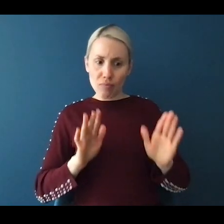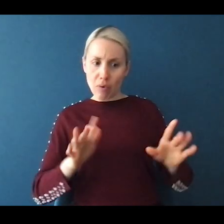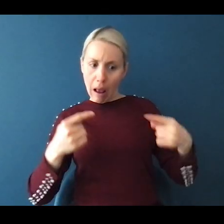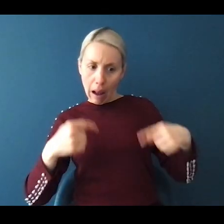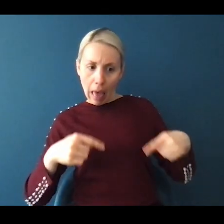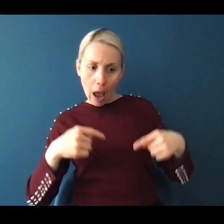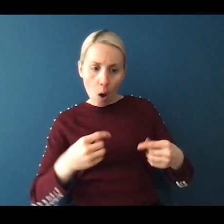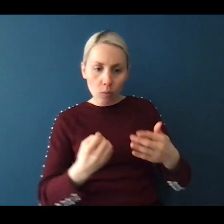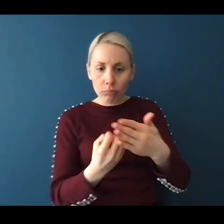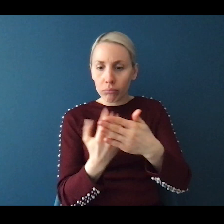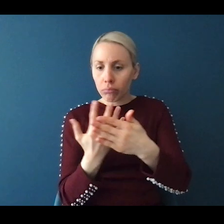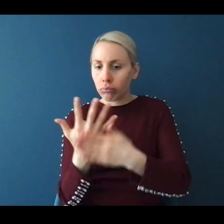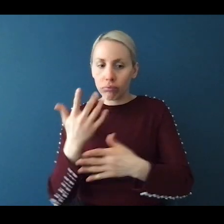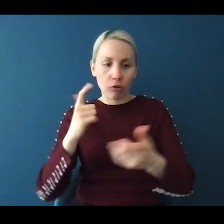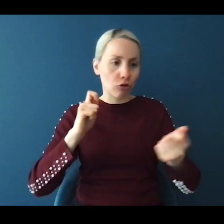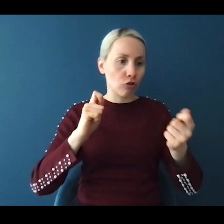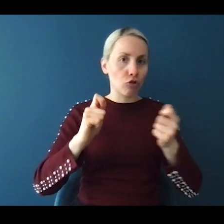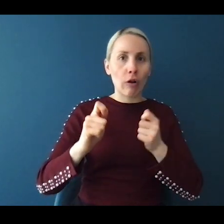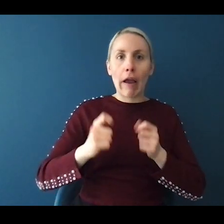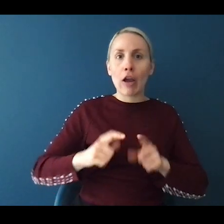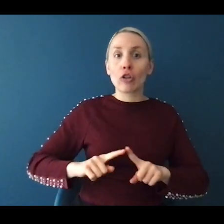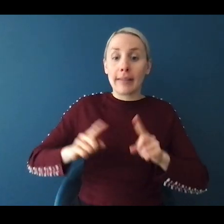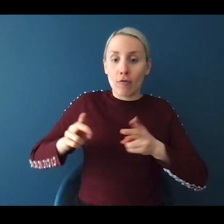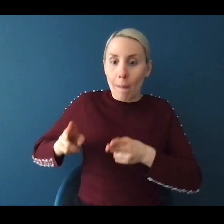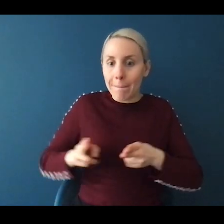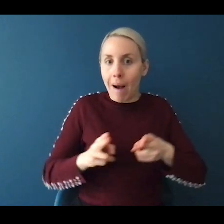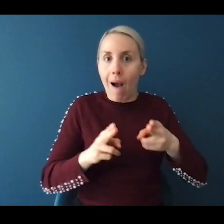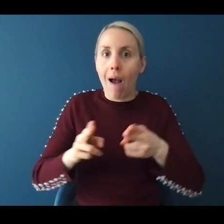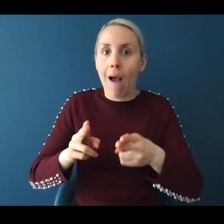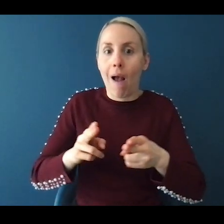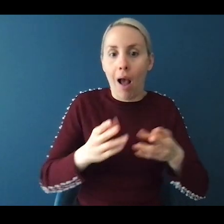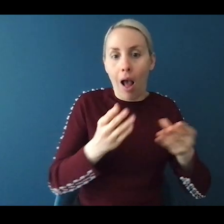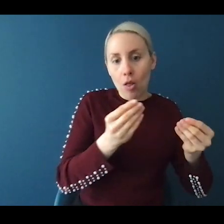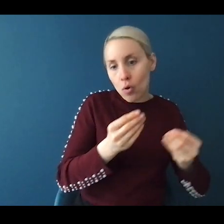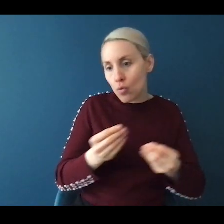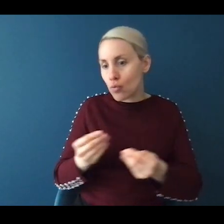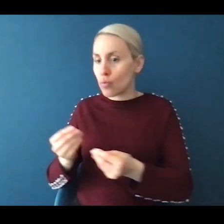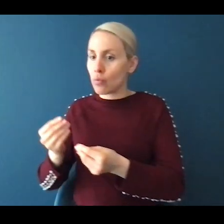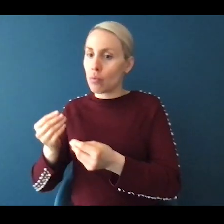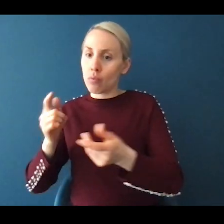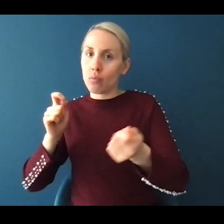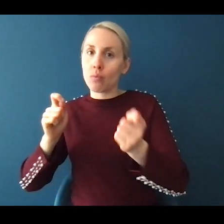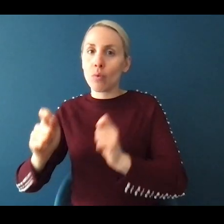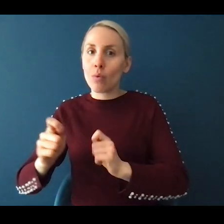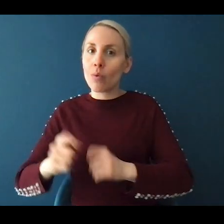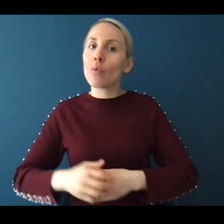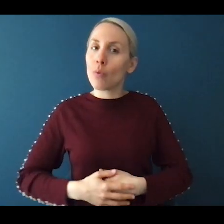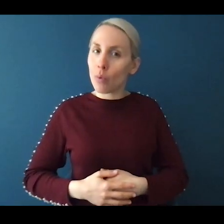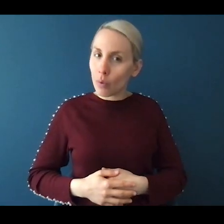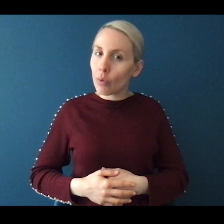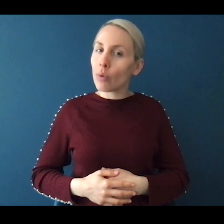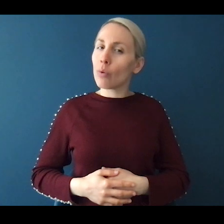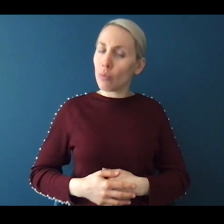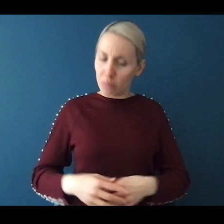and you know just even if you have the idea in your head this kind of like be allowed